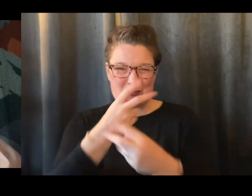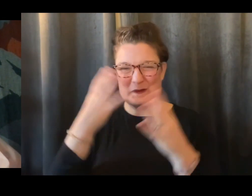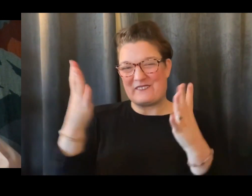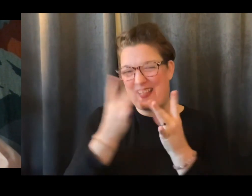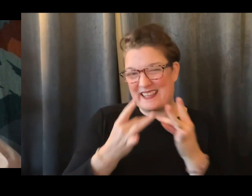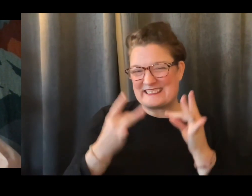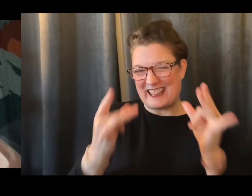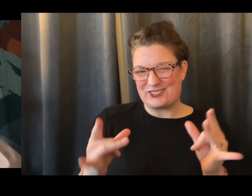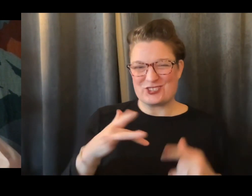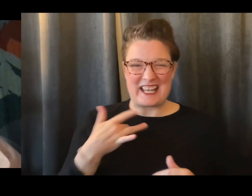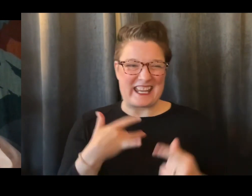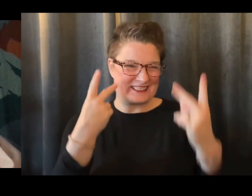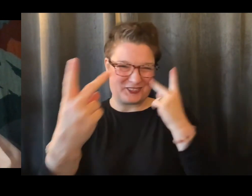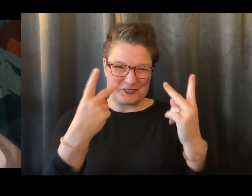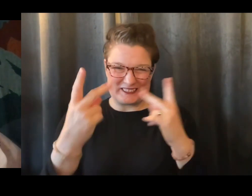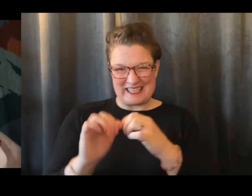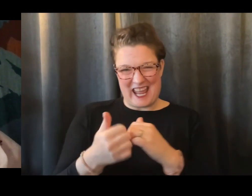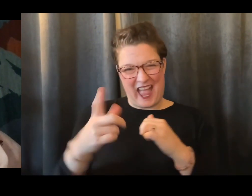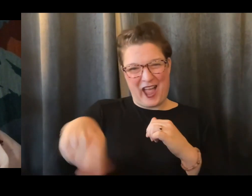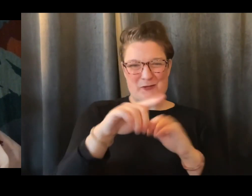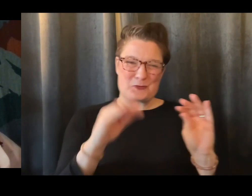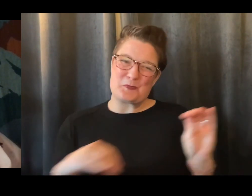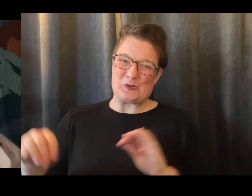perhaps you notice me noticing you.